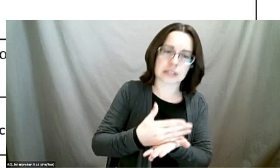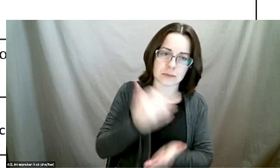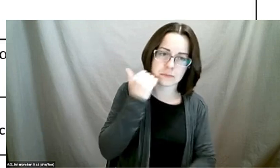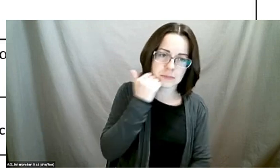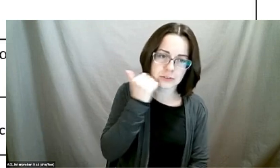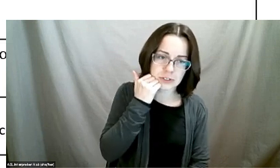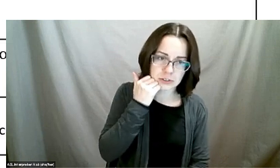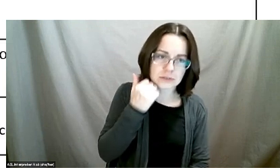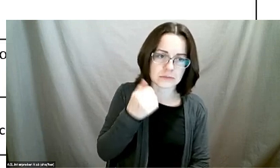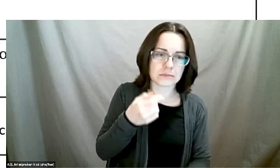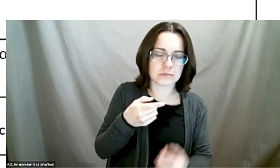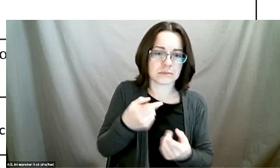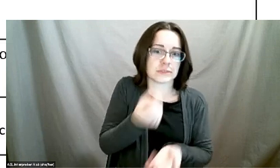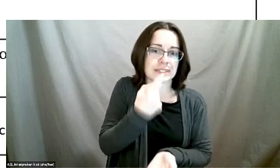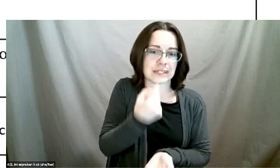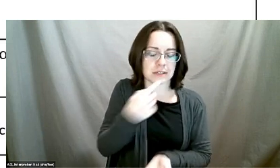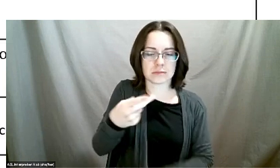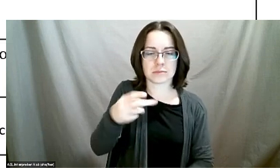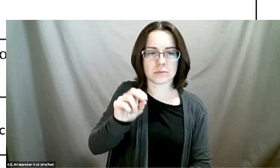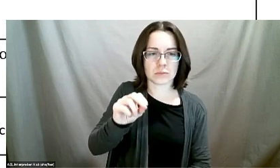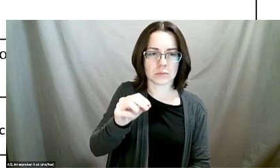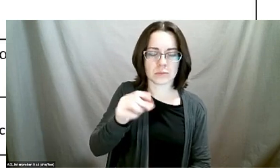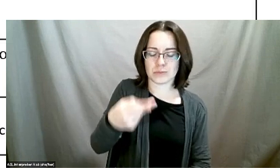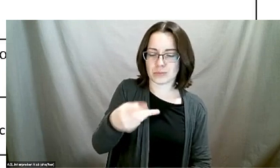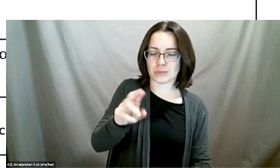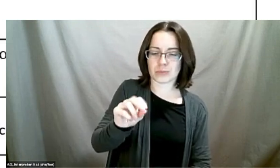So it's a great option for patients who have